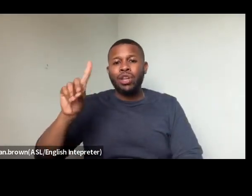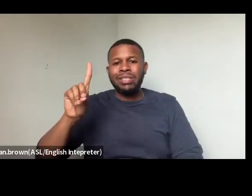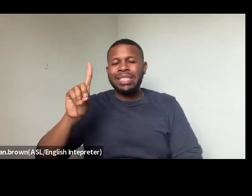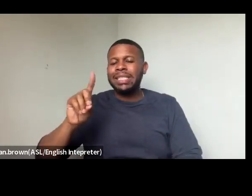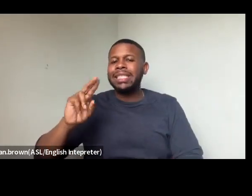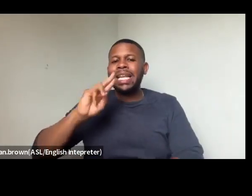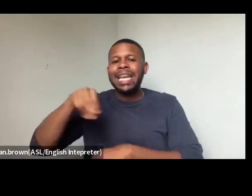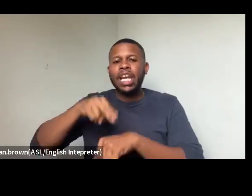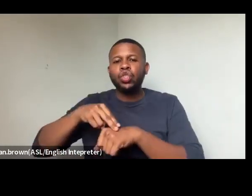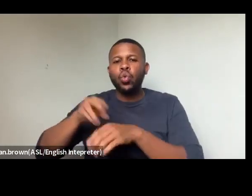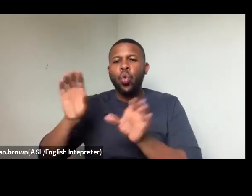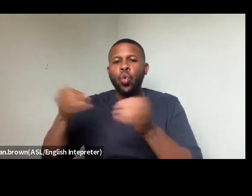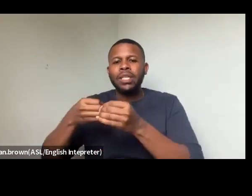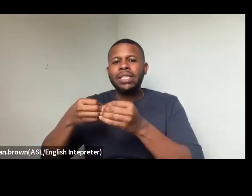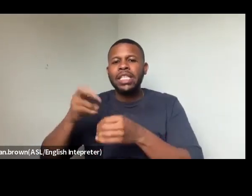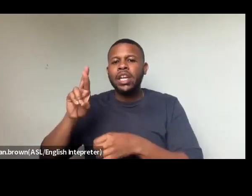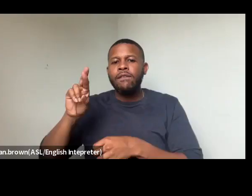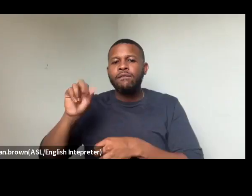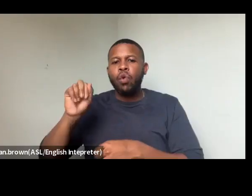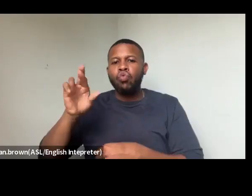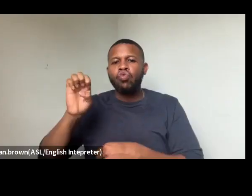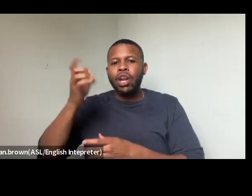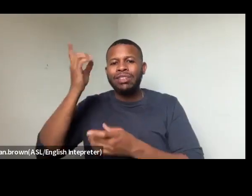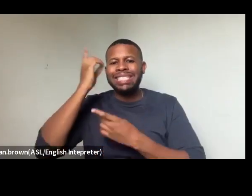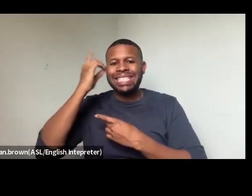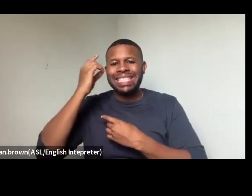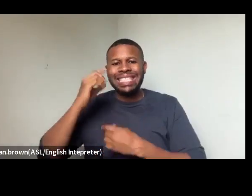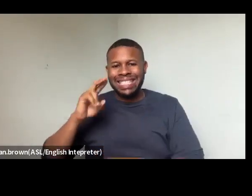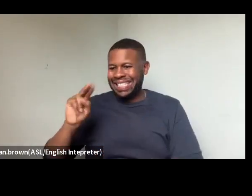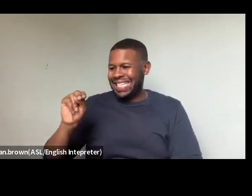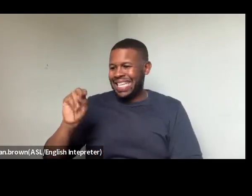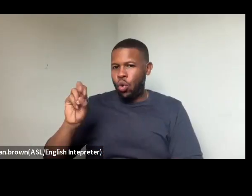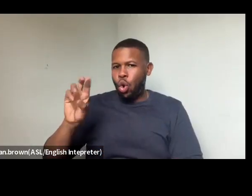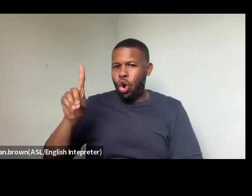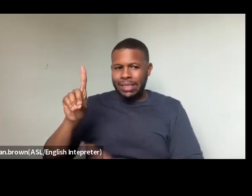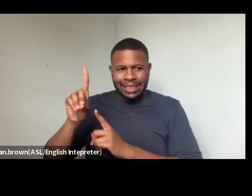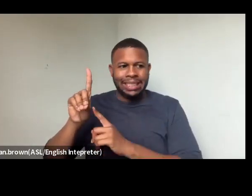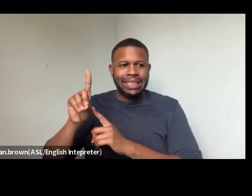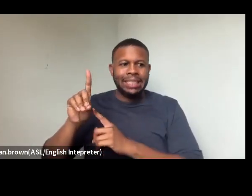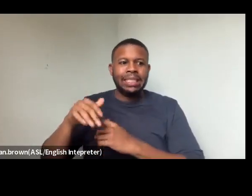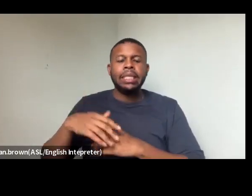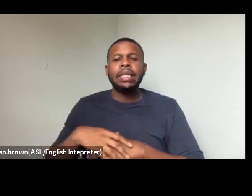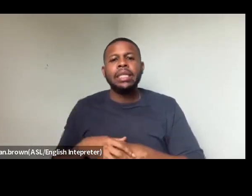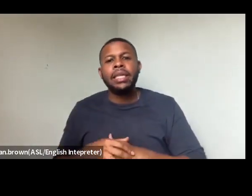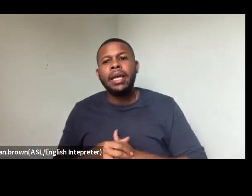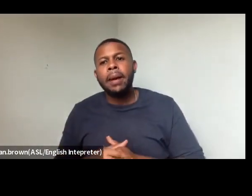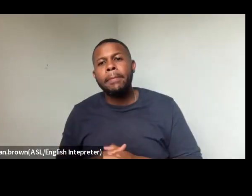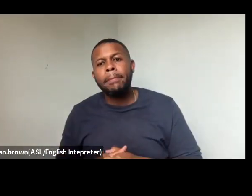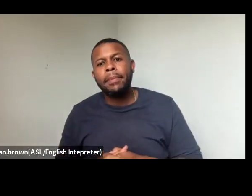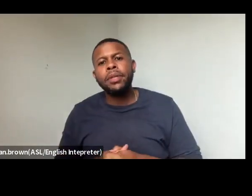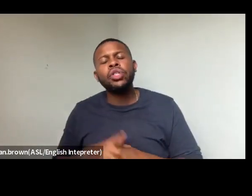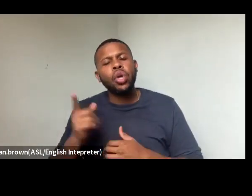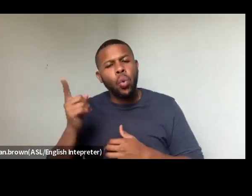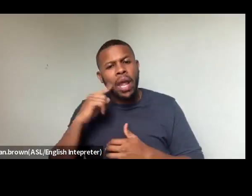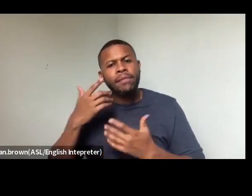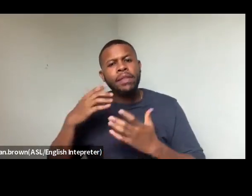Absolutely. Feel free to reach out to me directly by email. We're working